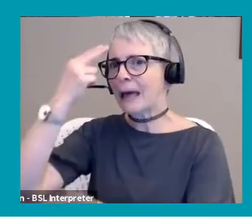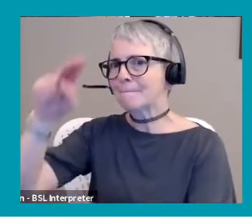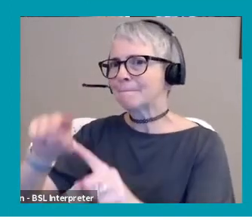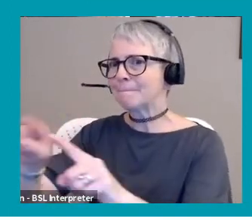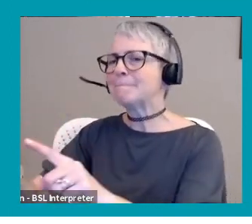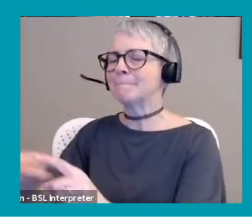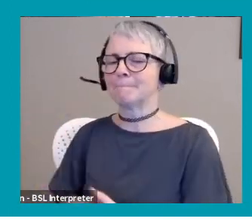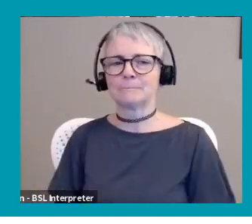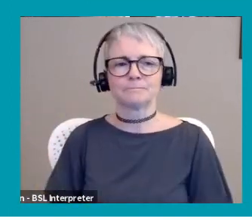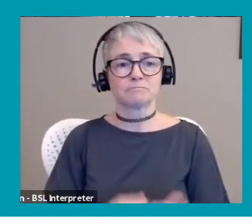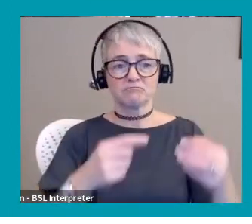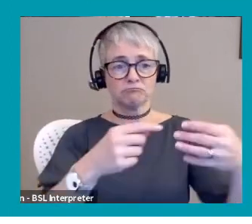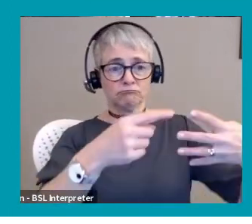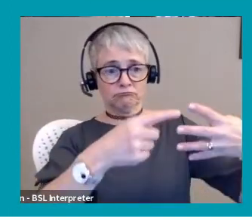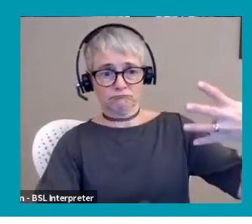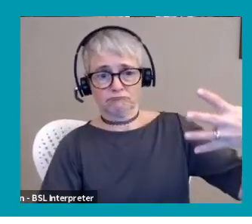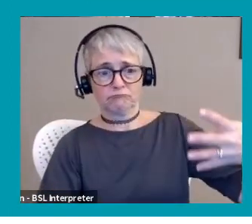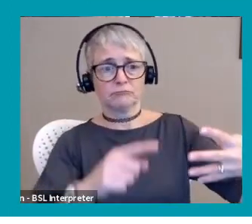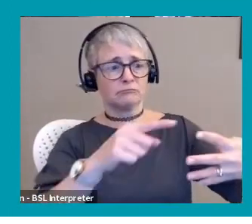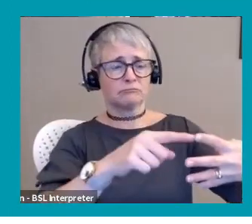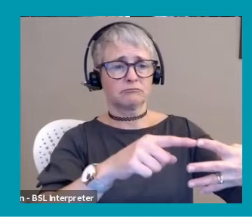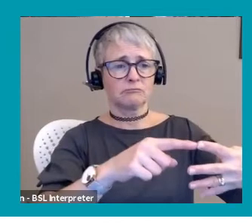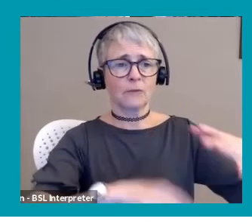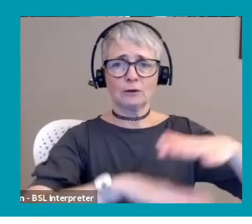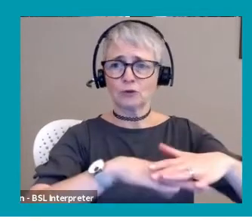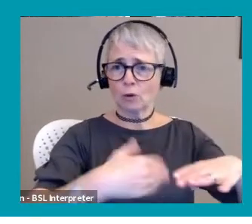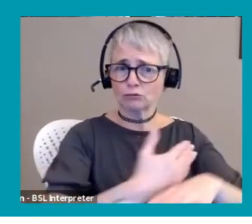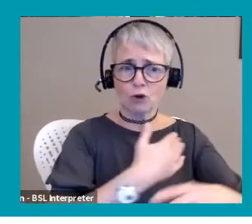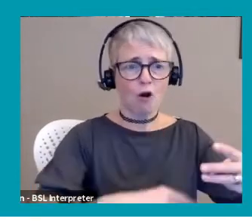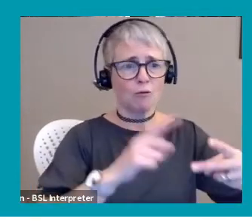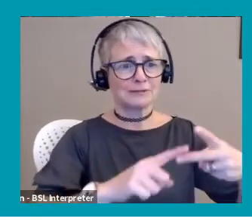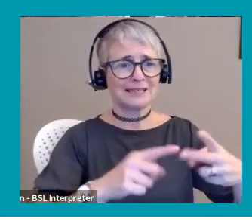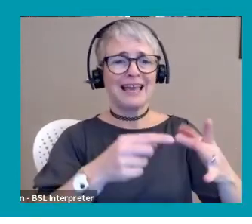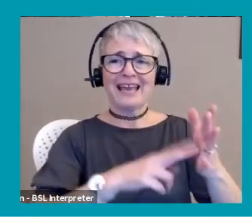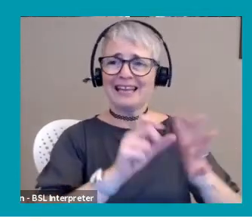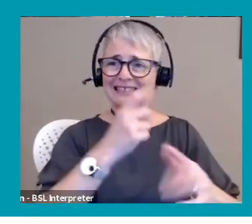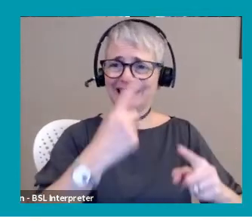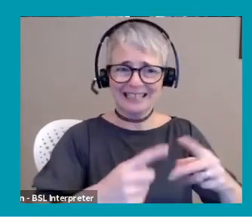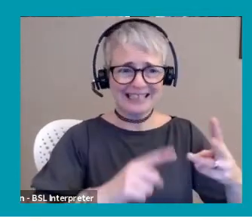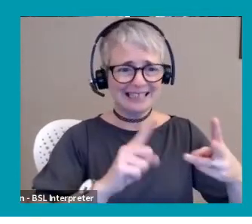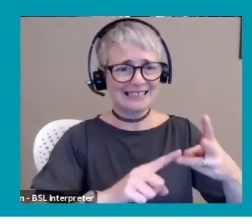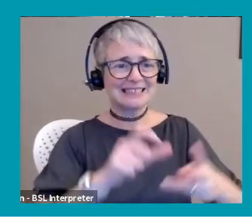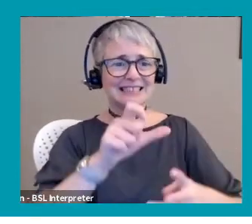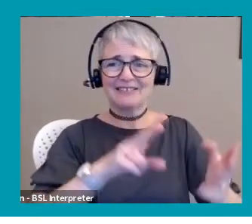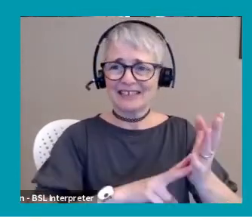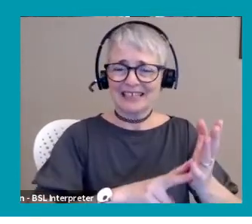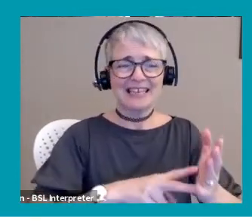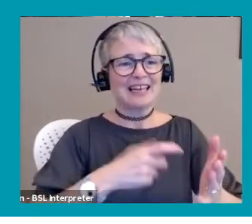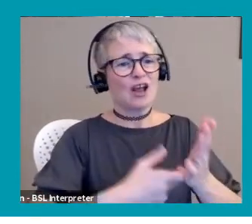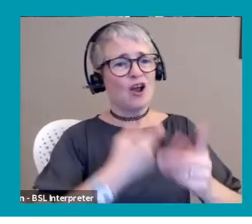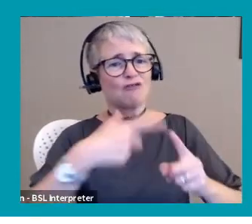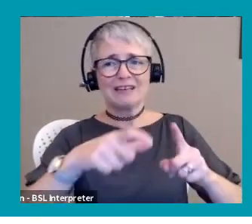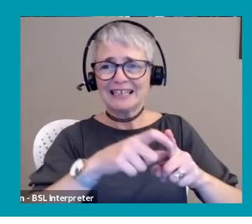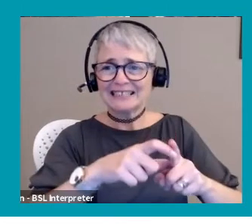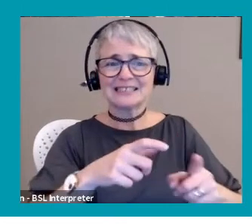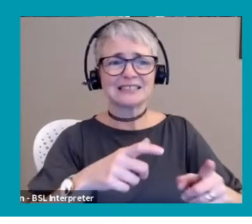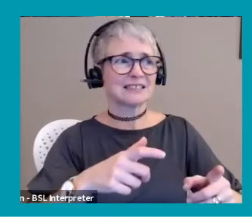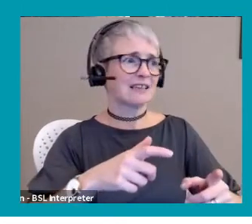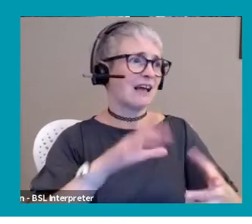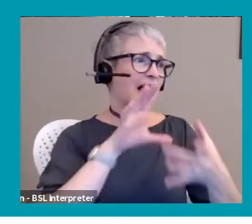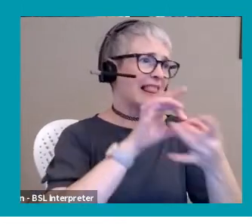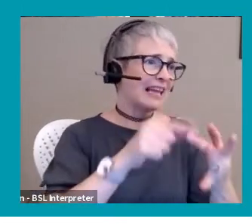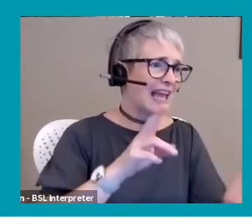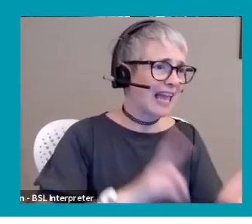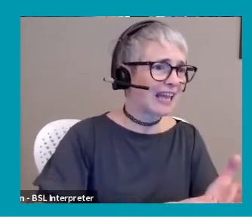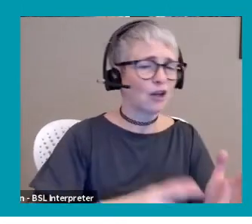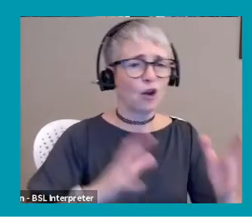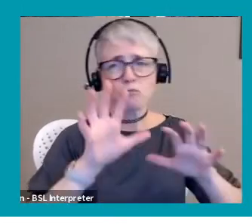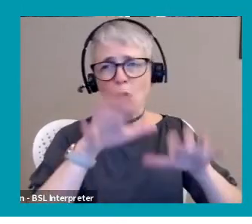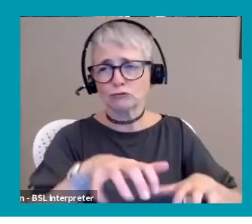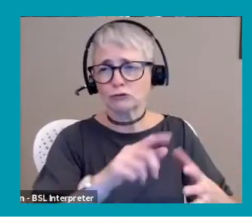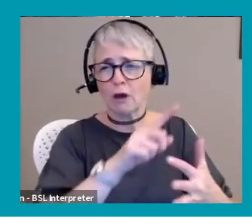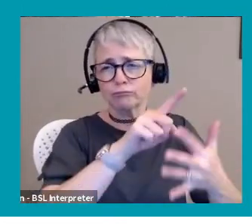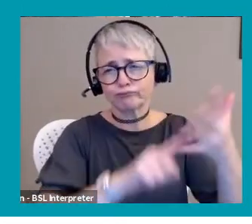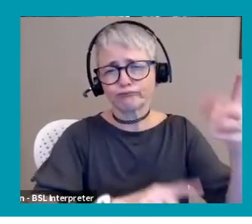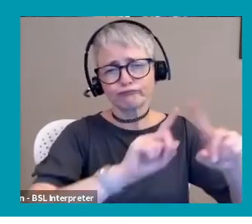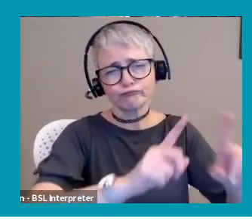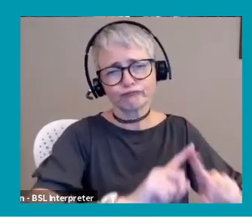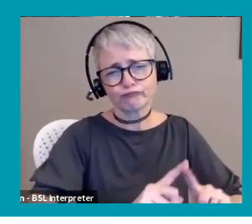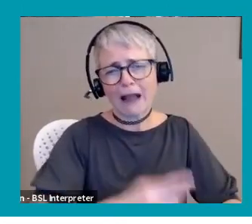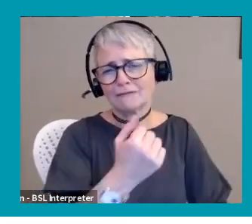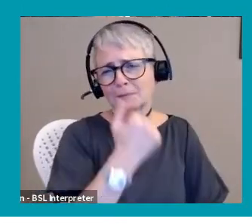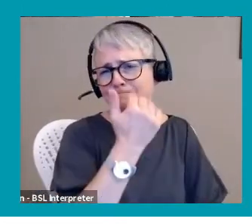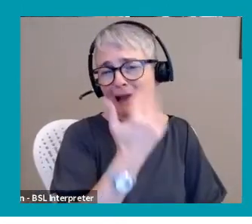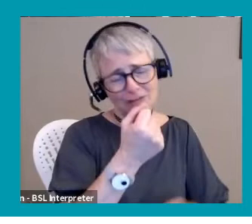Total jobs, indeed, CV library, read LinkedIn and monster.